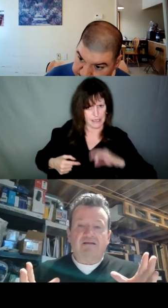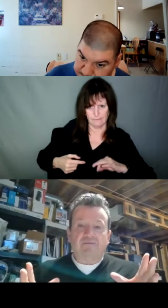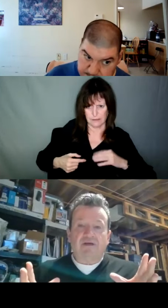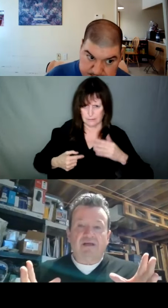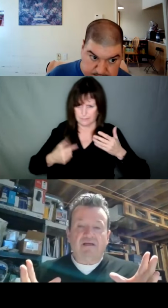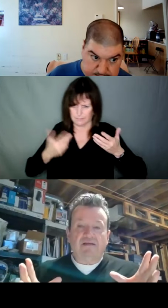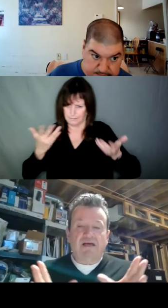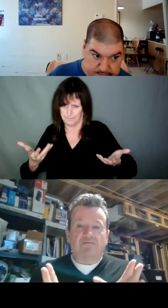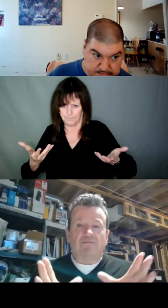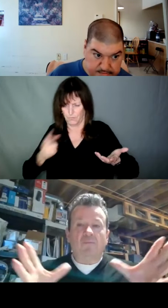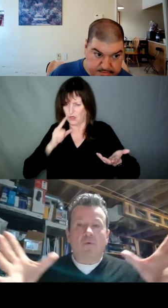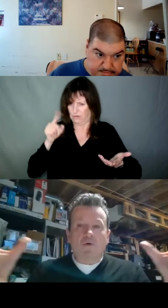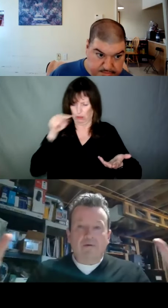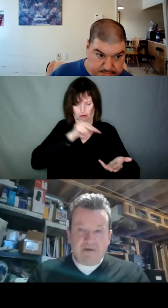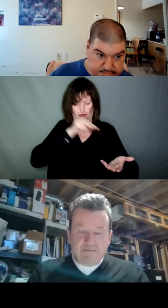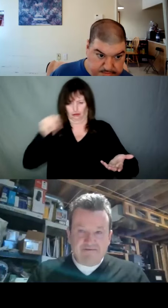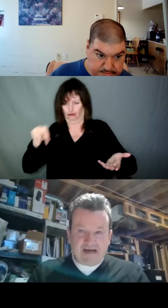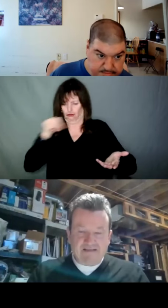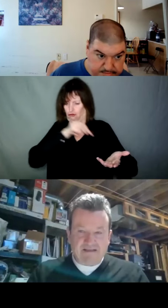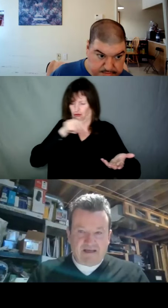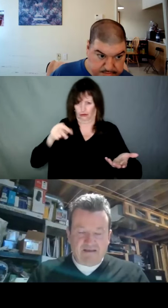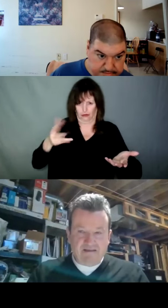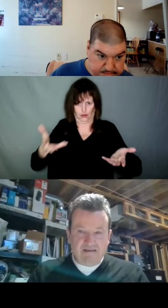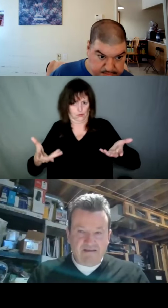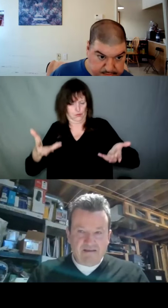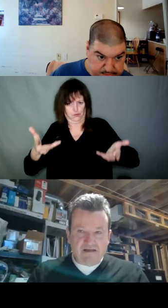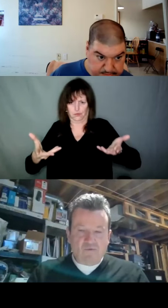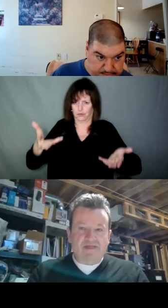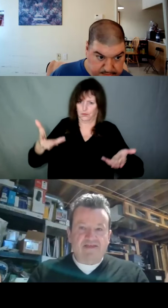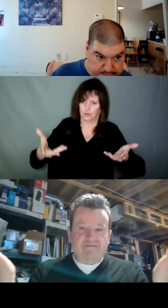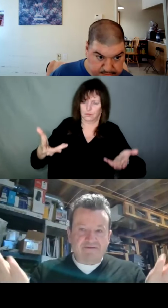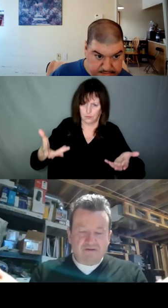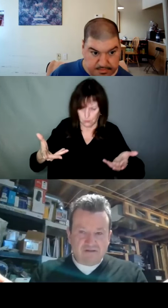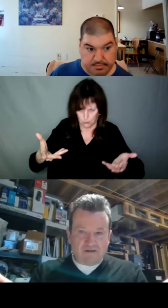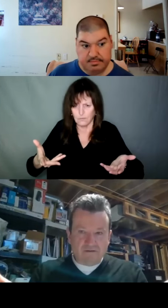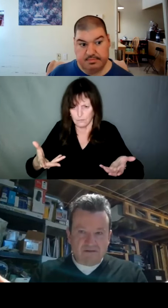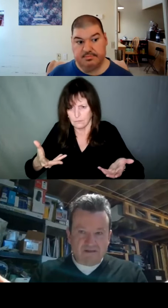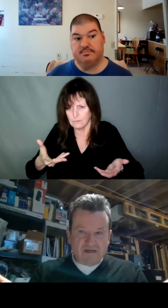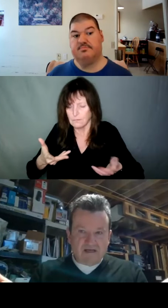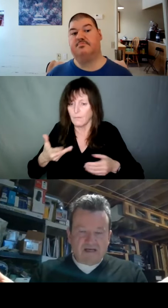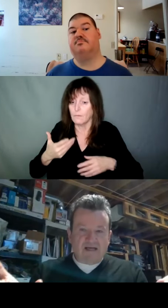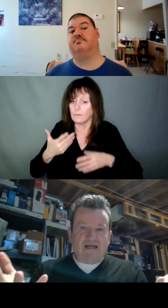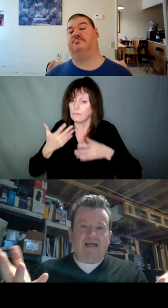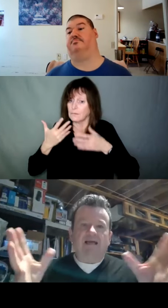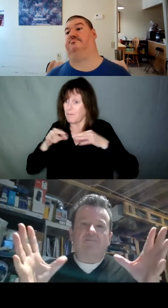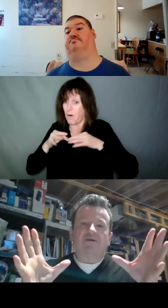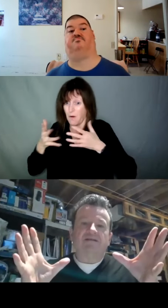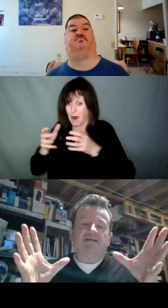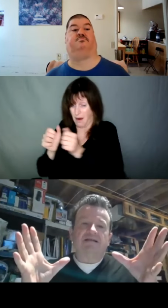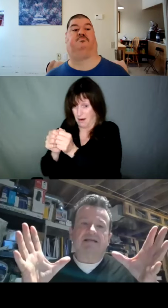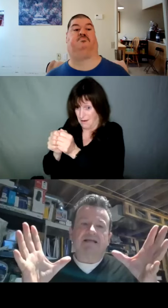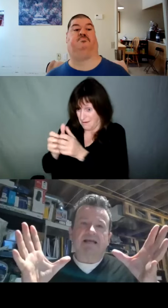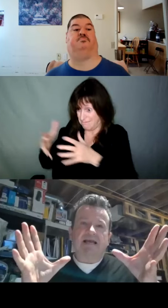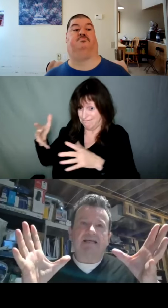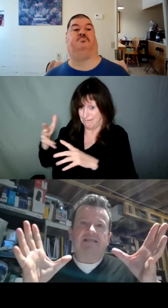by looking at a risk-benefit analysis is how we look at these things is balancing risk with benefits